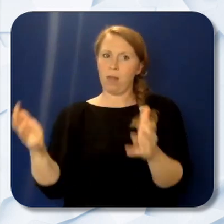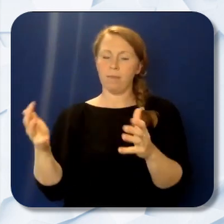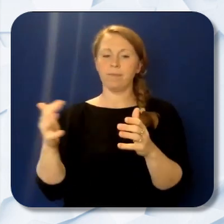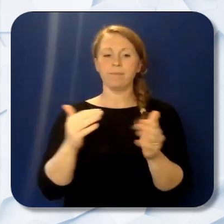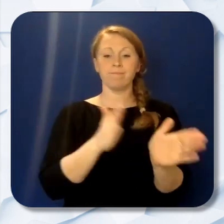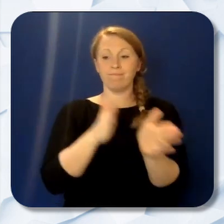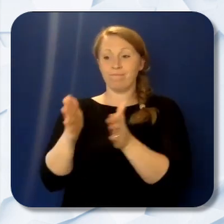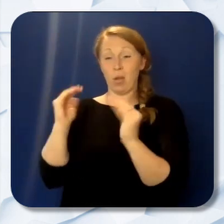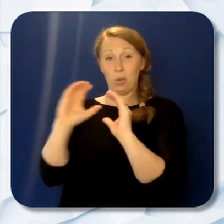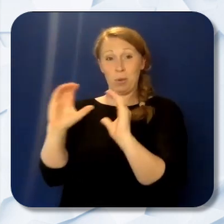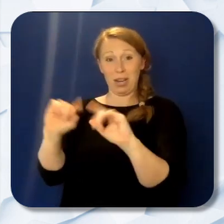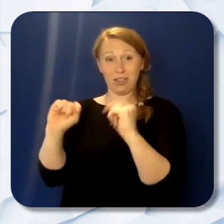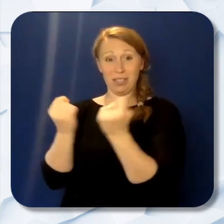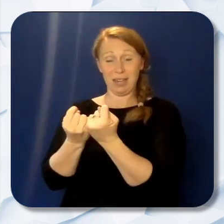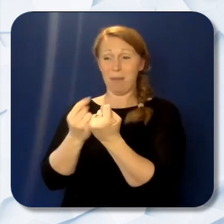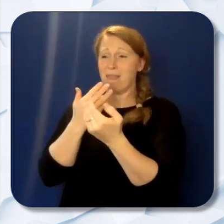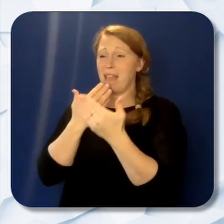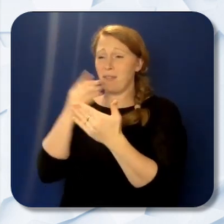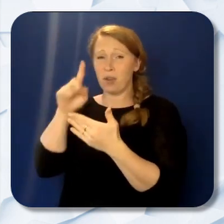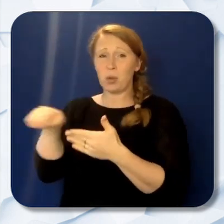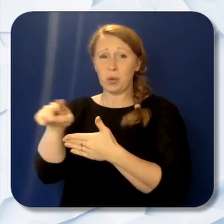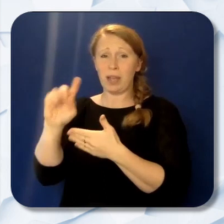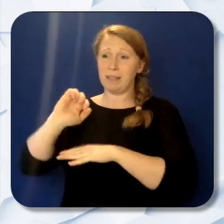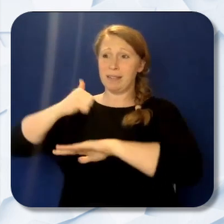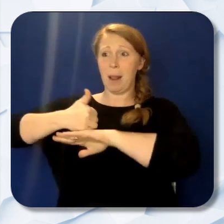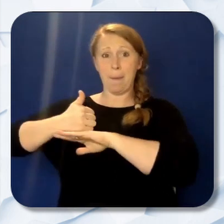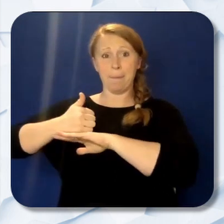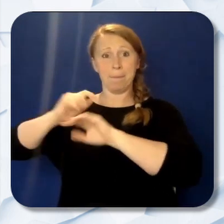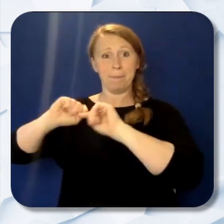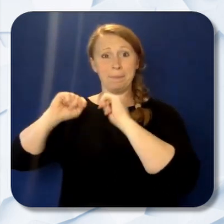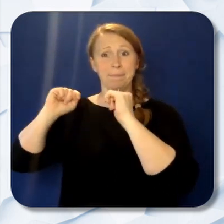this event on to get put this event together. A communications team and everyone who participated